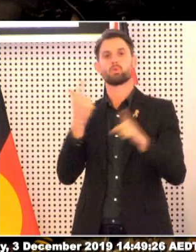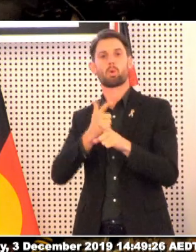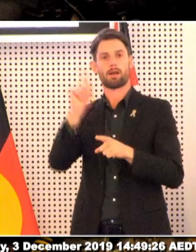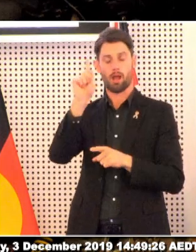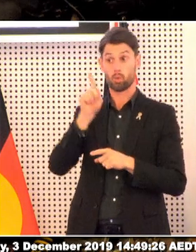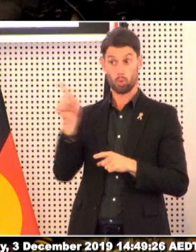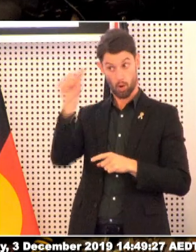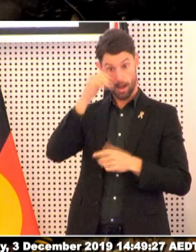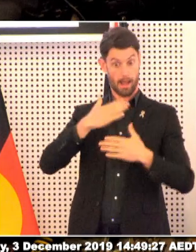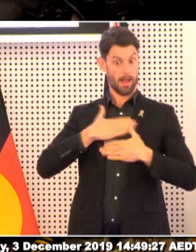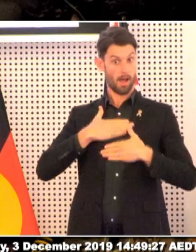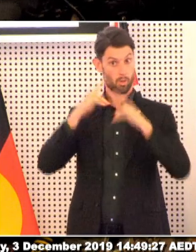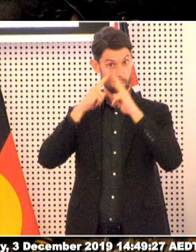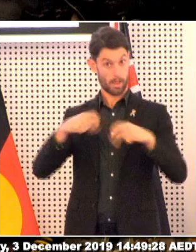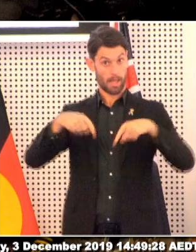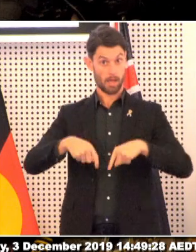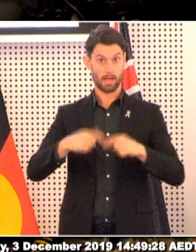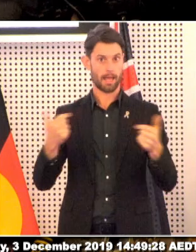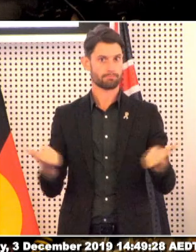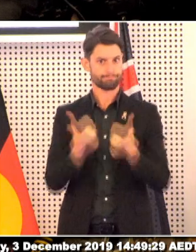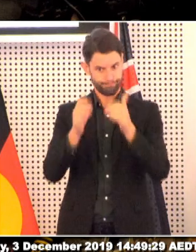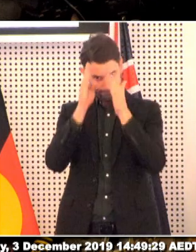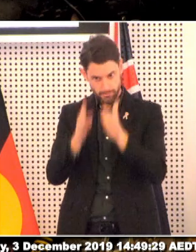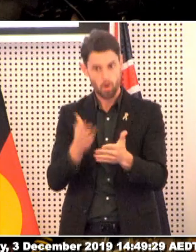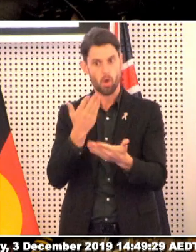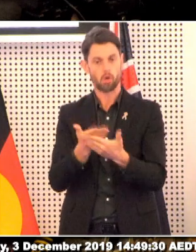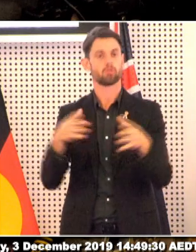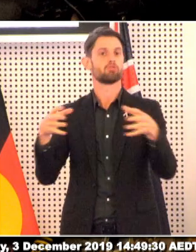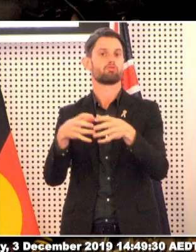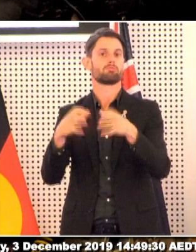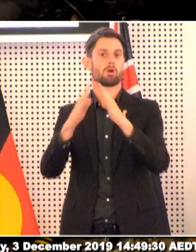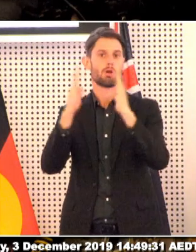And I think you’re aware that some of the evidence that the Commission will hear in